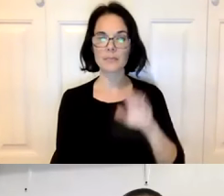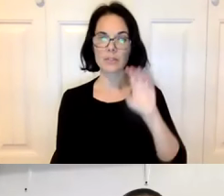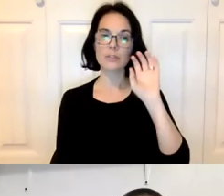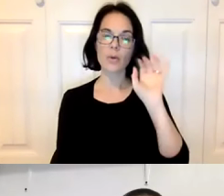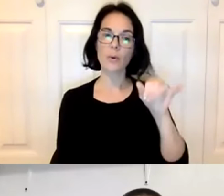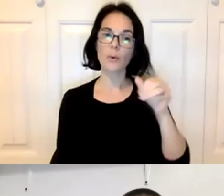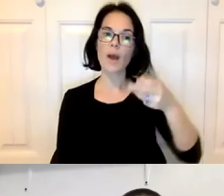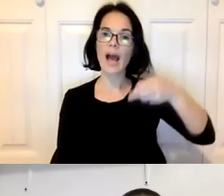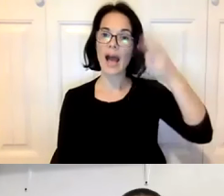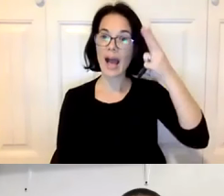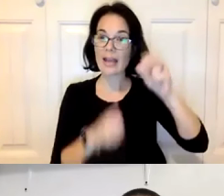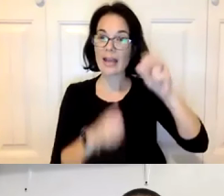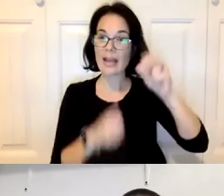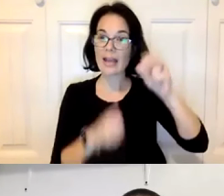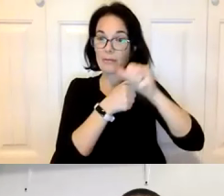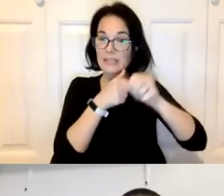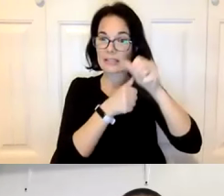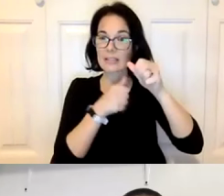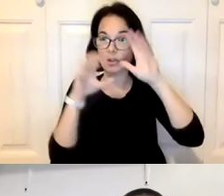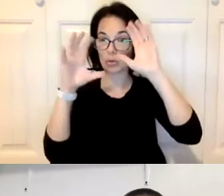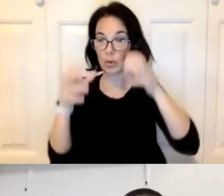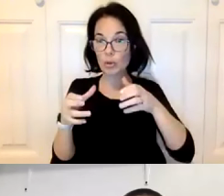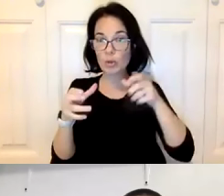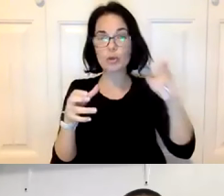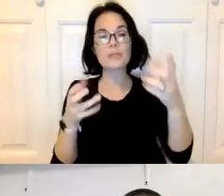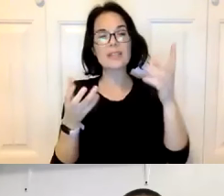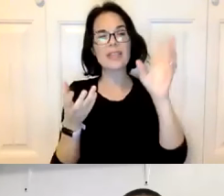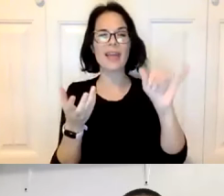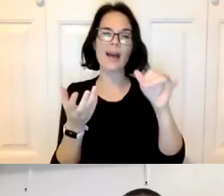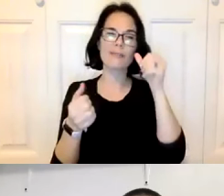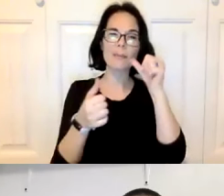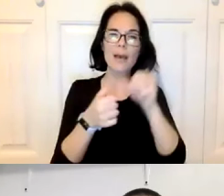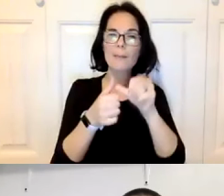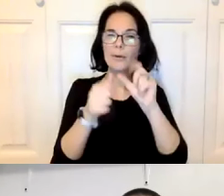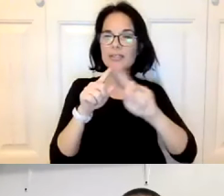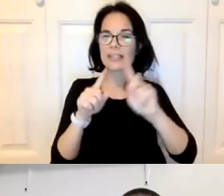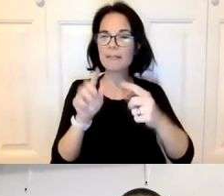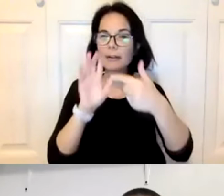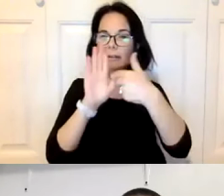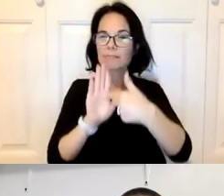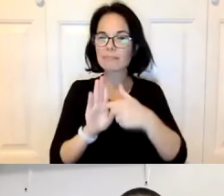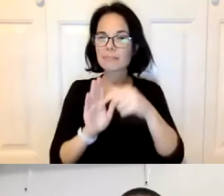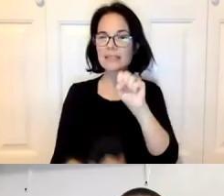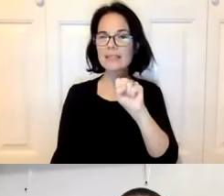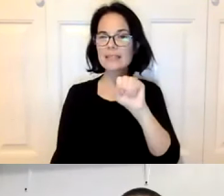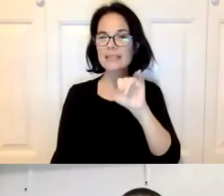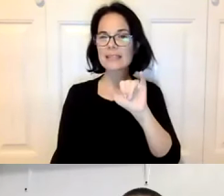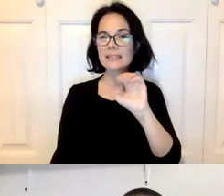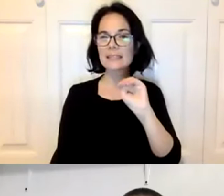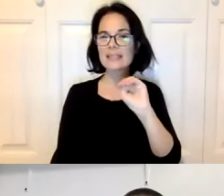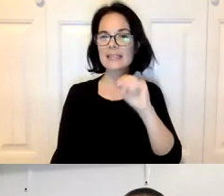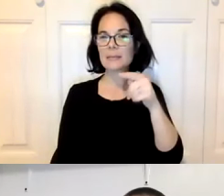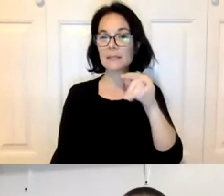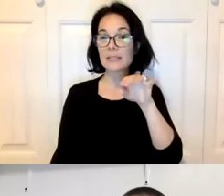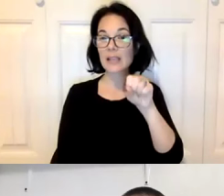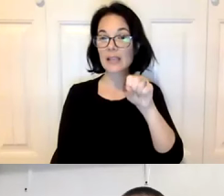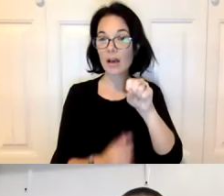Here are reminders of symptoms that people who have COVID-19 might not have any of,